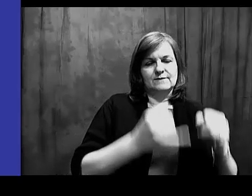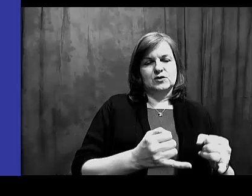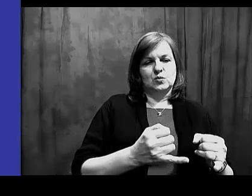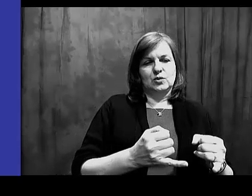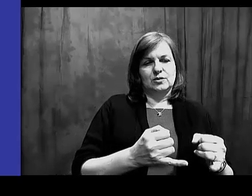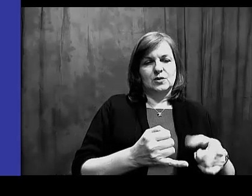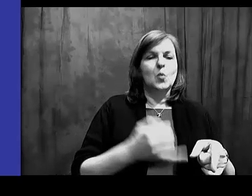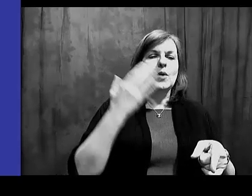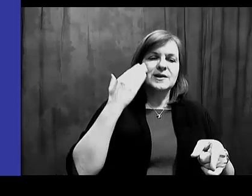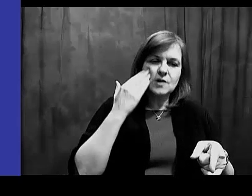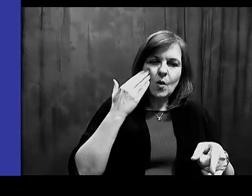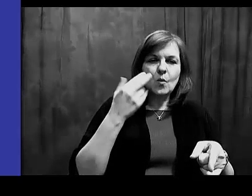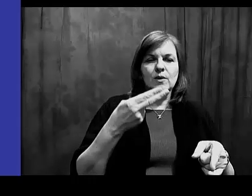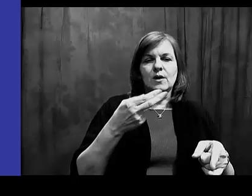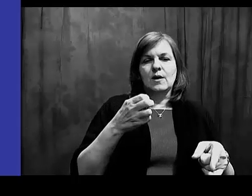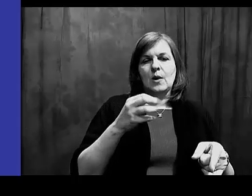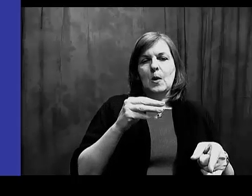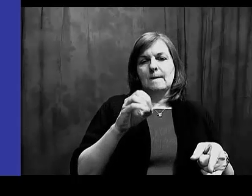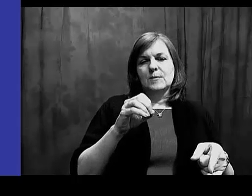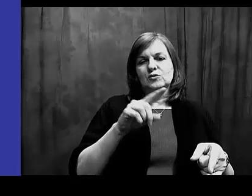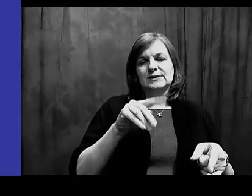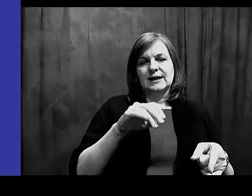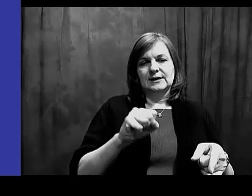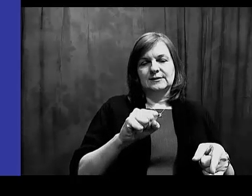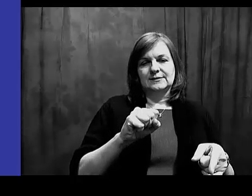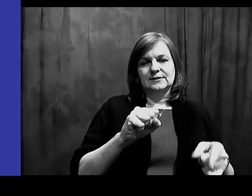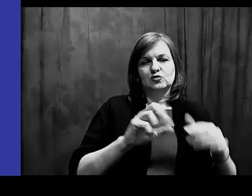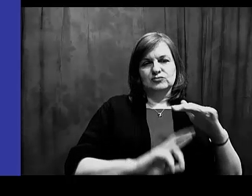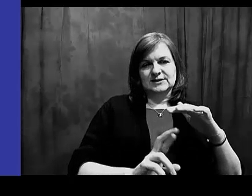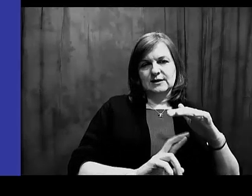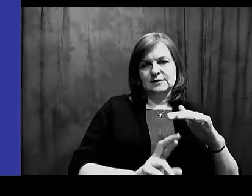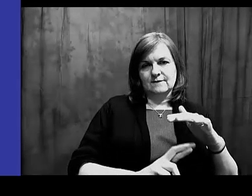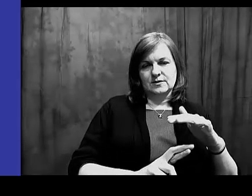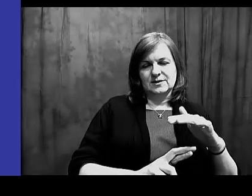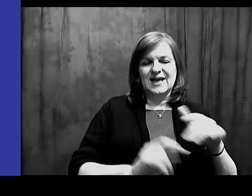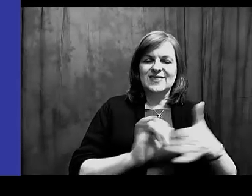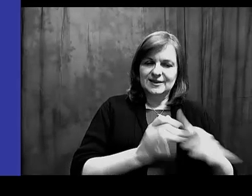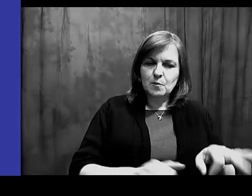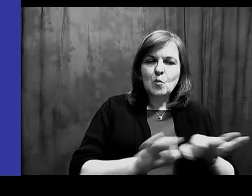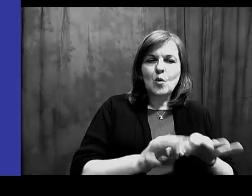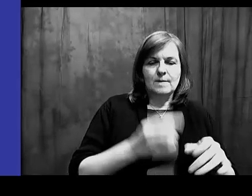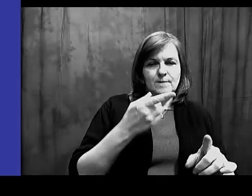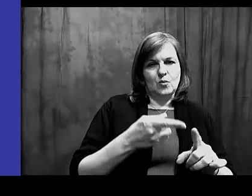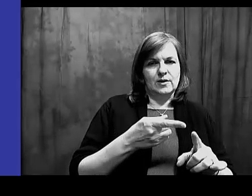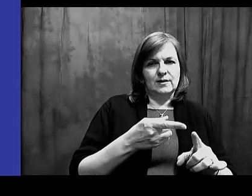with another individual that is homozygous recessive -- this is the critical part